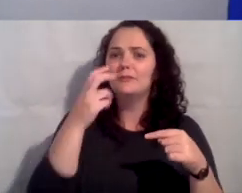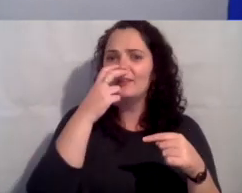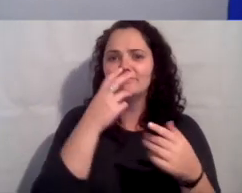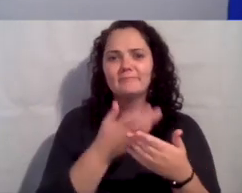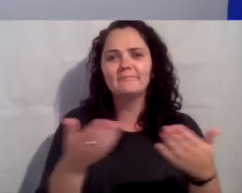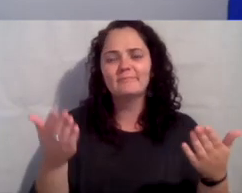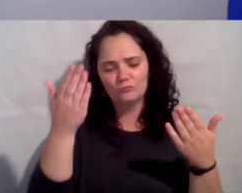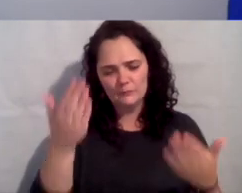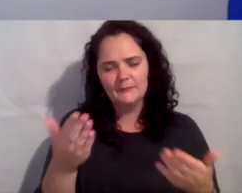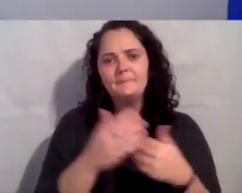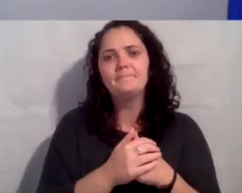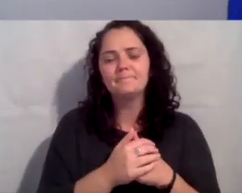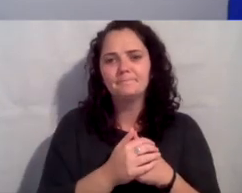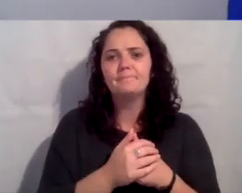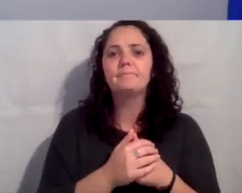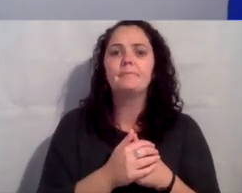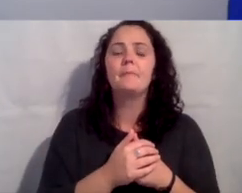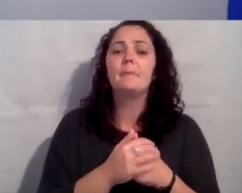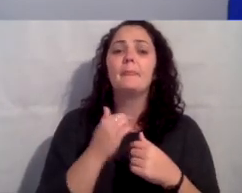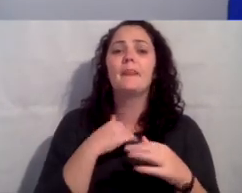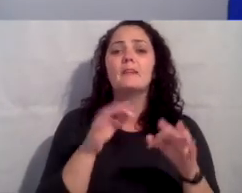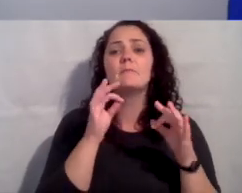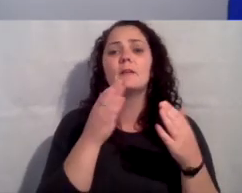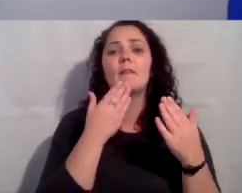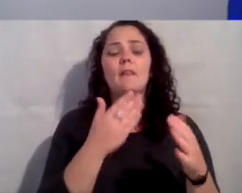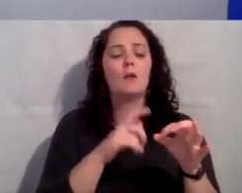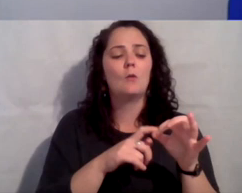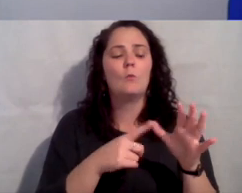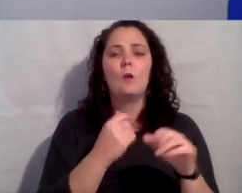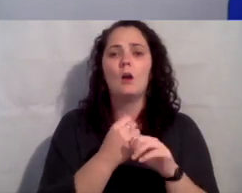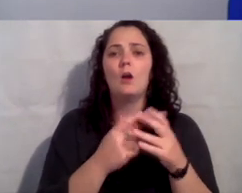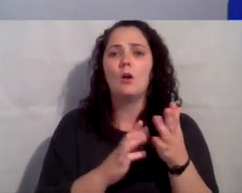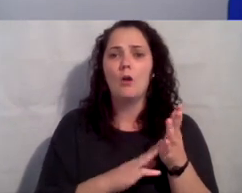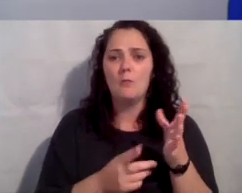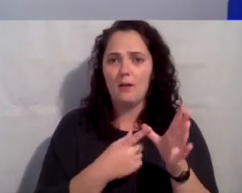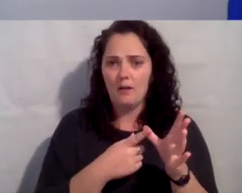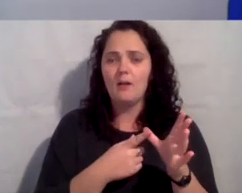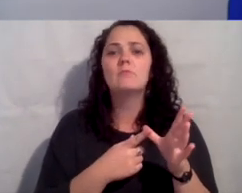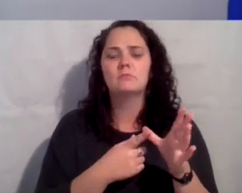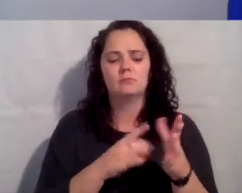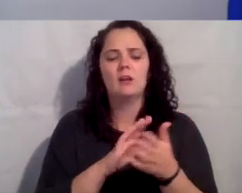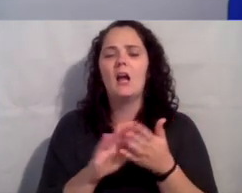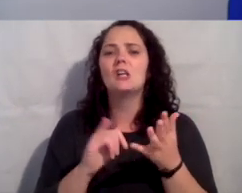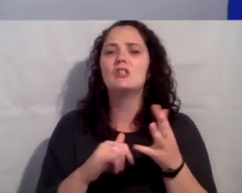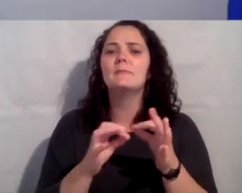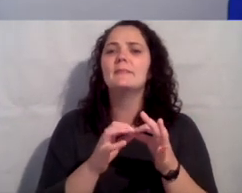I’d also like to give a special thanks to QAGOMA’s Virtual Events programme and HSBC for sponsoring this series. This